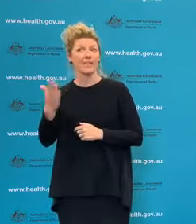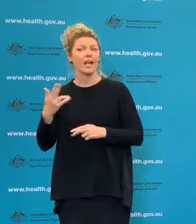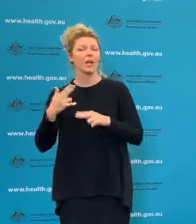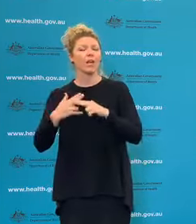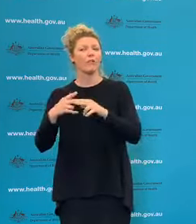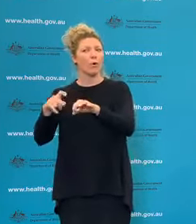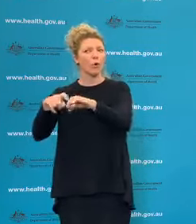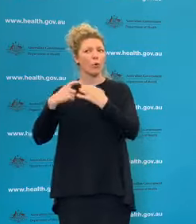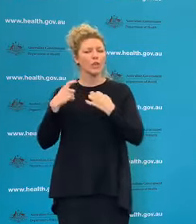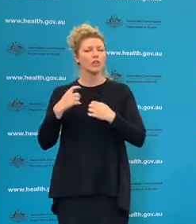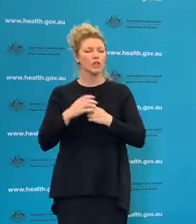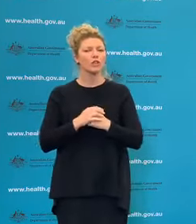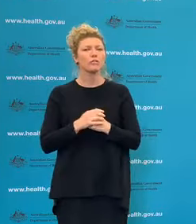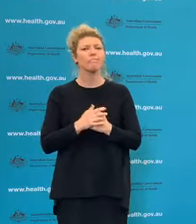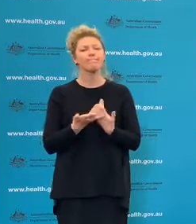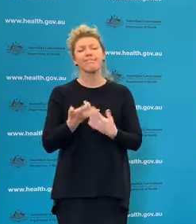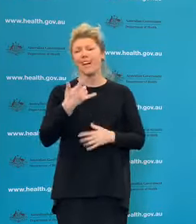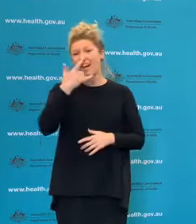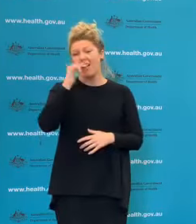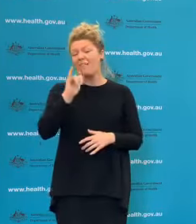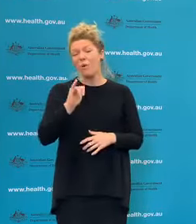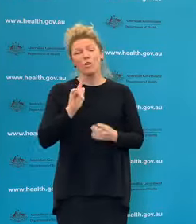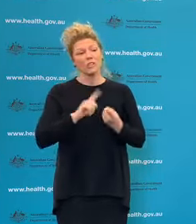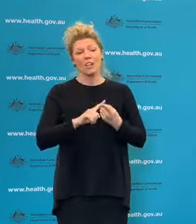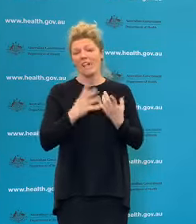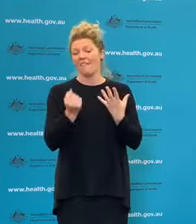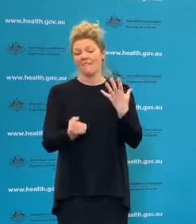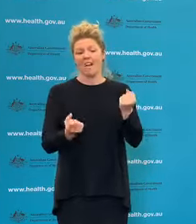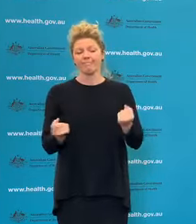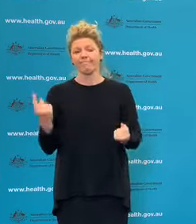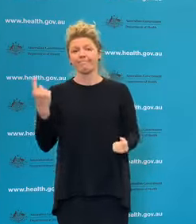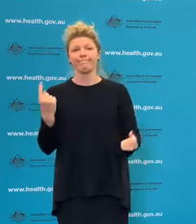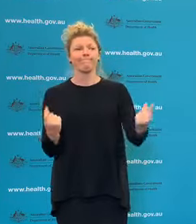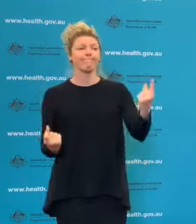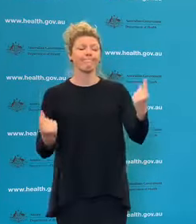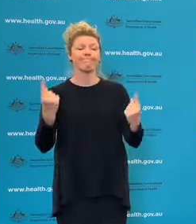Unfortunately, we do continue to hear reports of that, which is